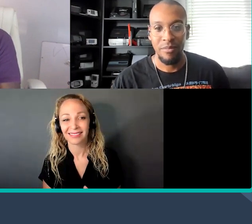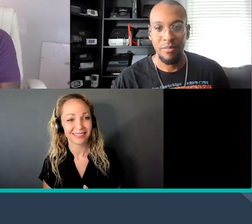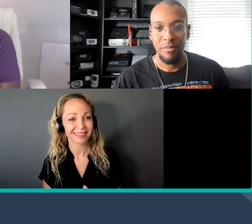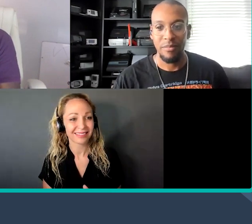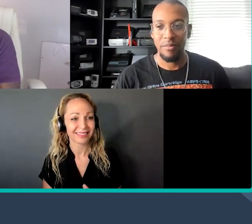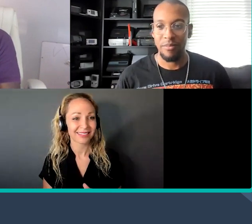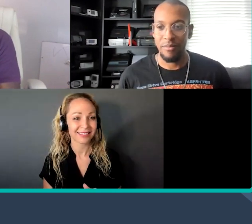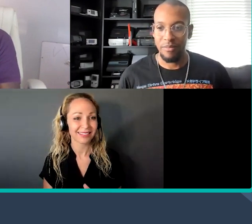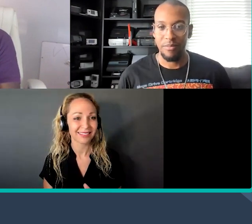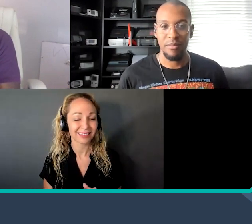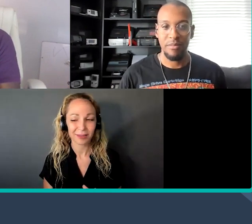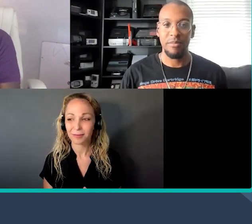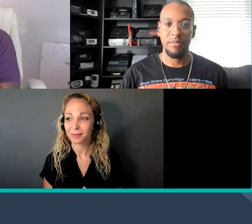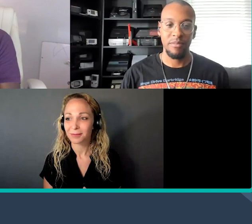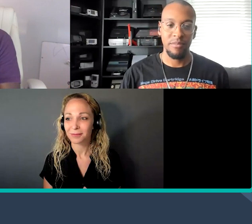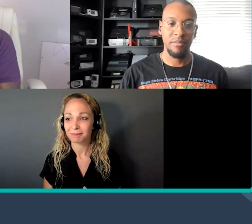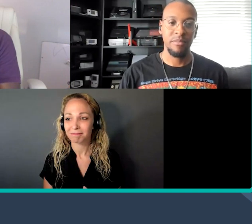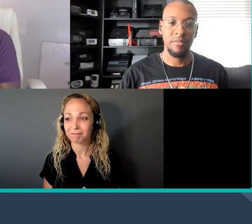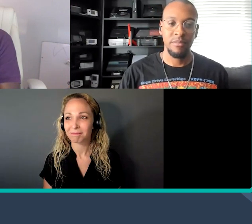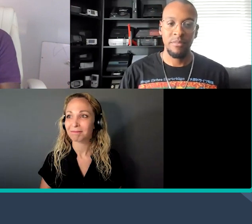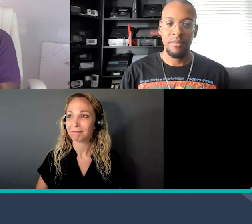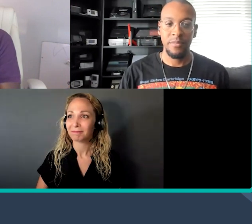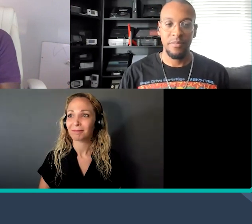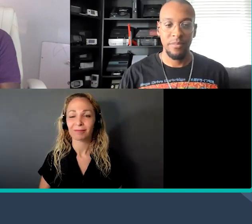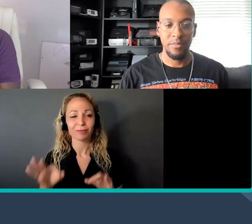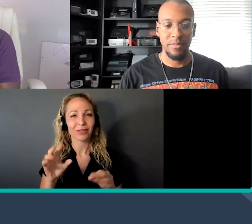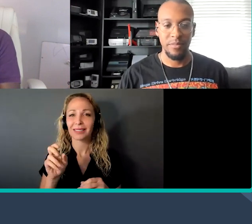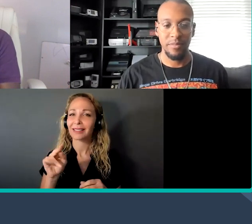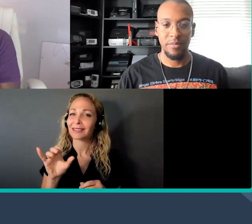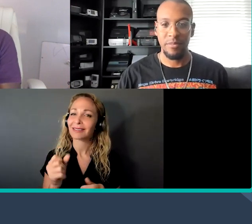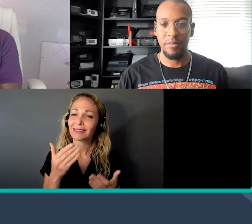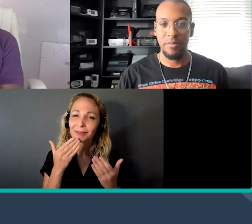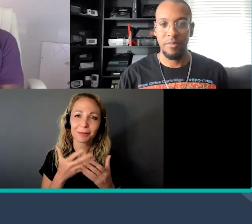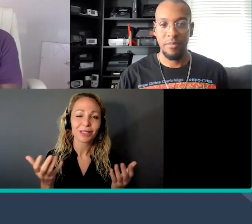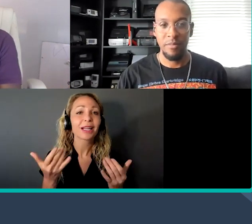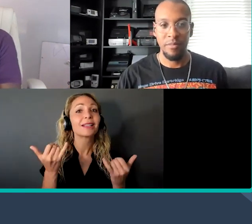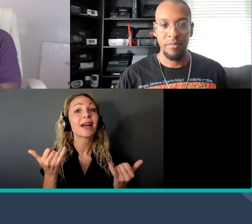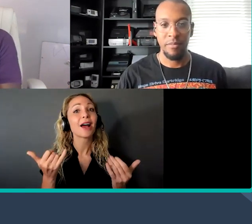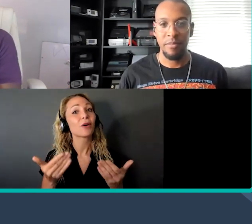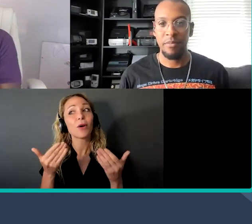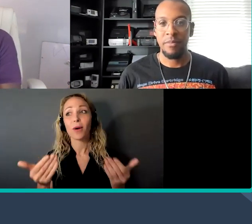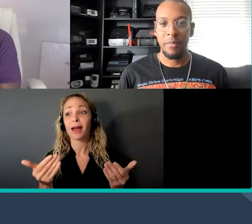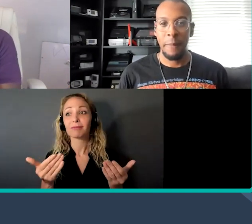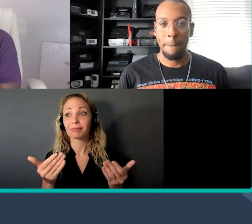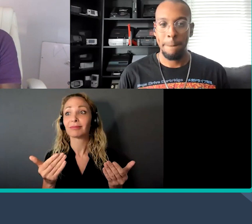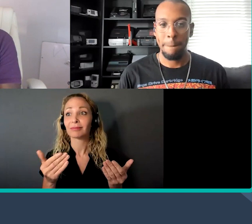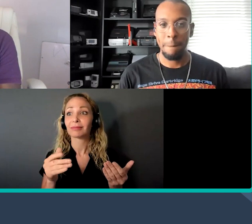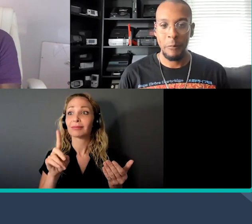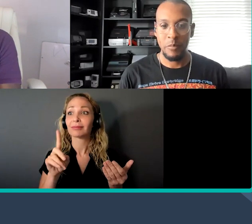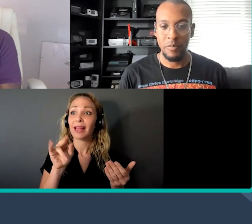PERFECT, THANK YOU VERY MUCH. NOW LET'S GO AHEAD AND GET DAVID AND JON UP HERE, I WILL LET THEM DO THEIR OWN INTRODUCTIONS.